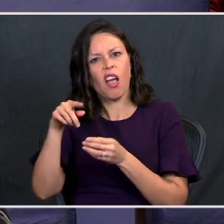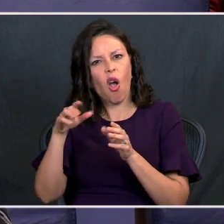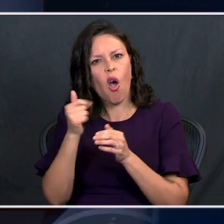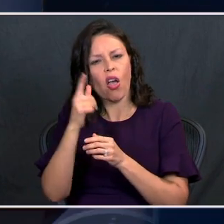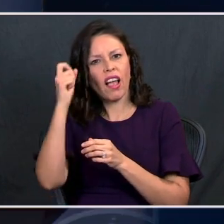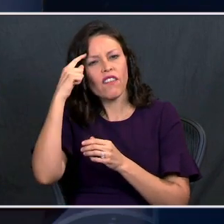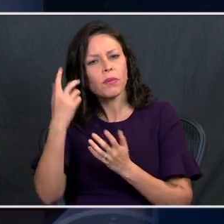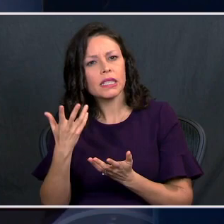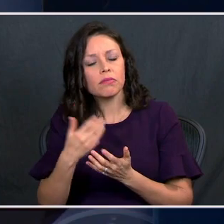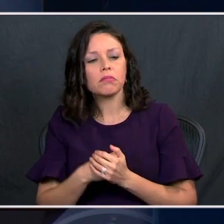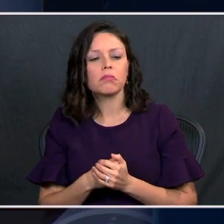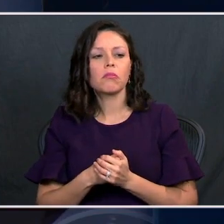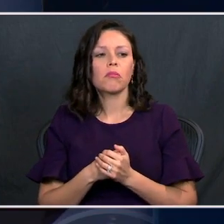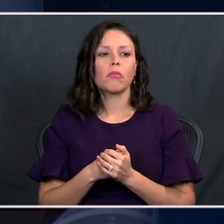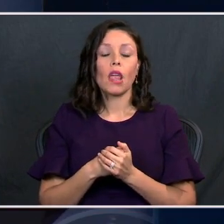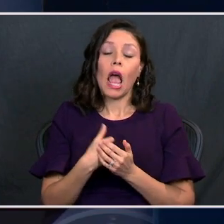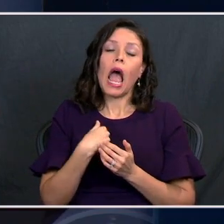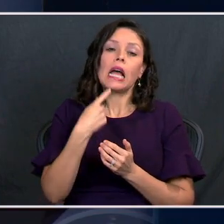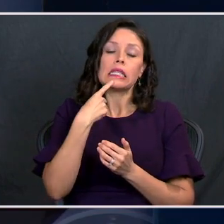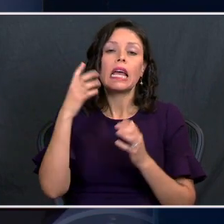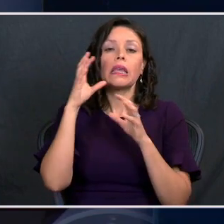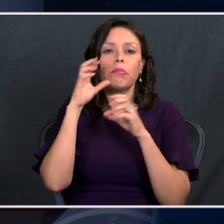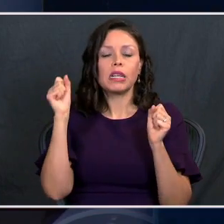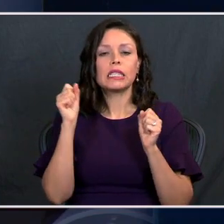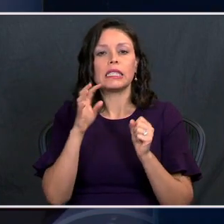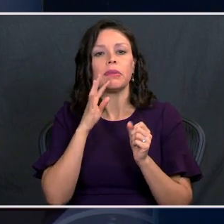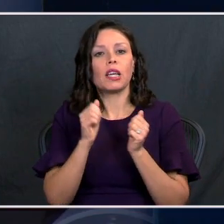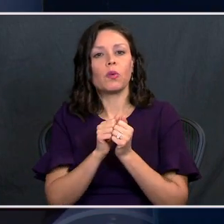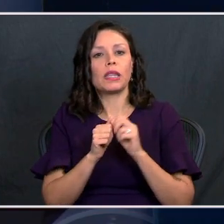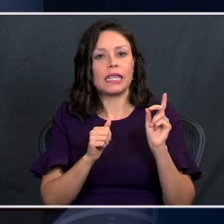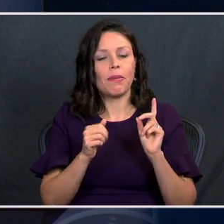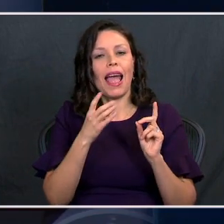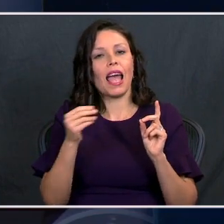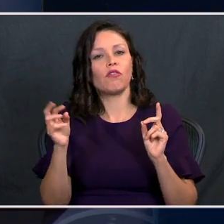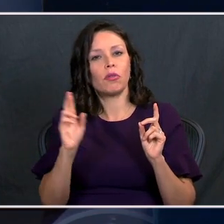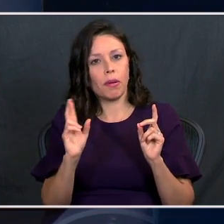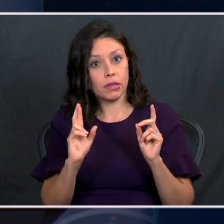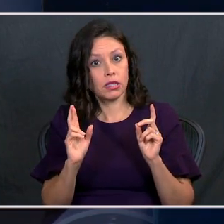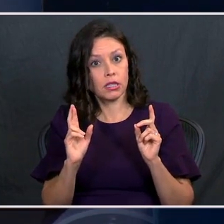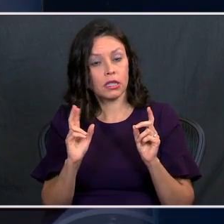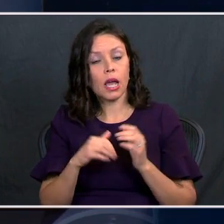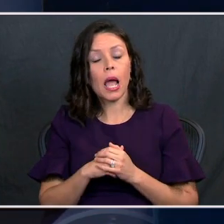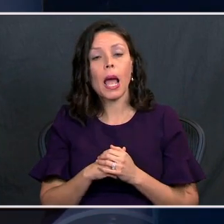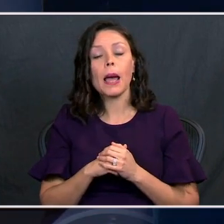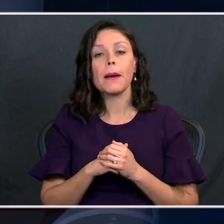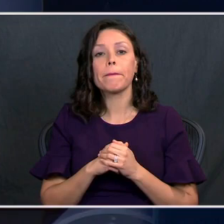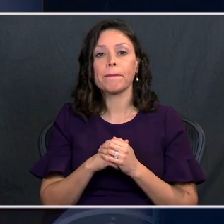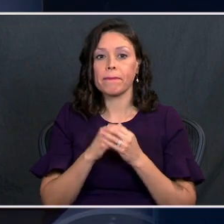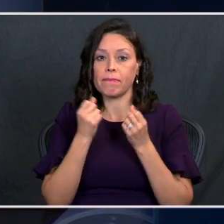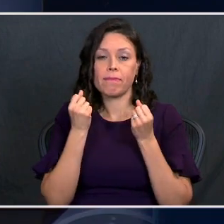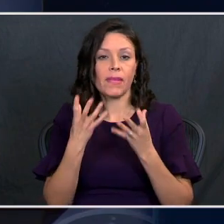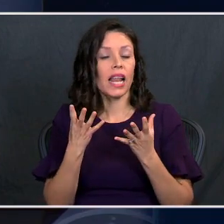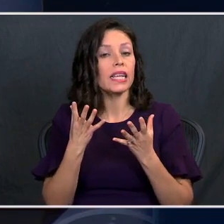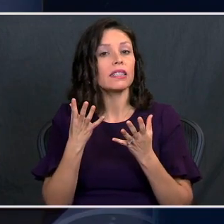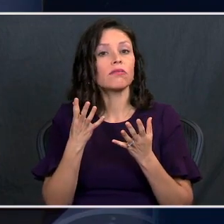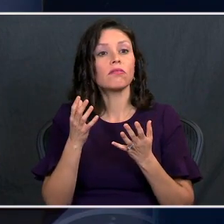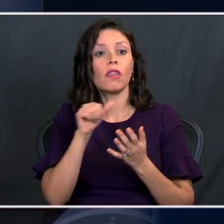Ms. Psaki: Well, the -- what I said is that the President is speaking with Democrats and Republicans, as are a number of senior officials